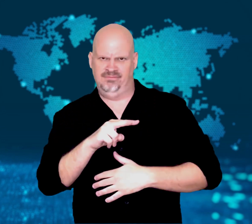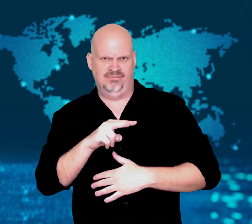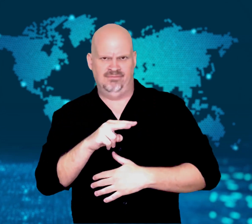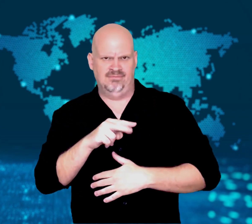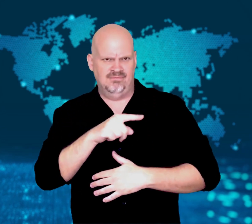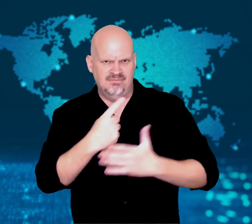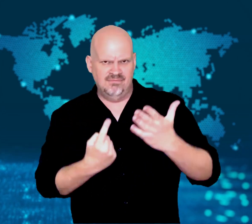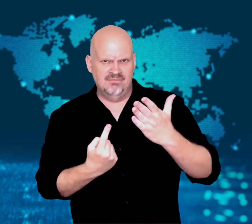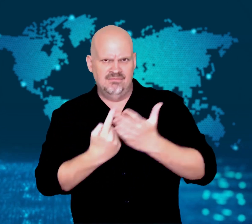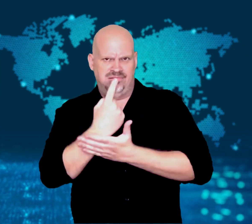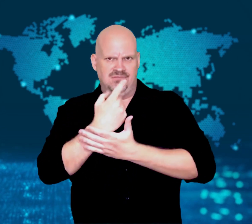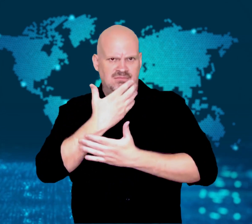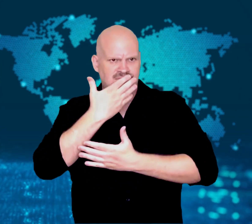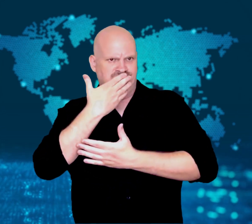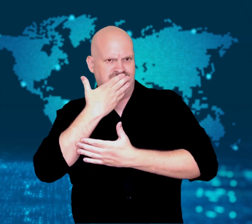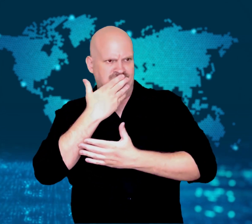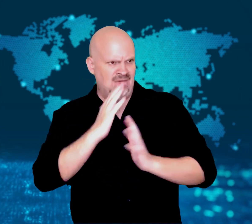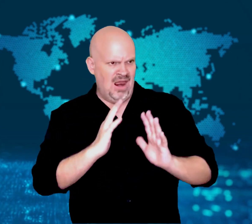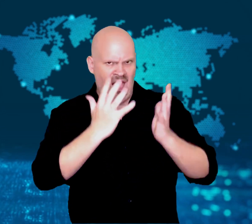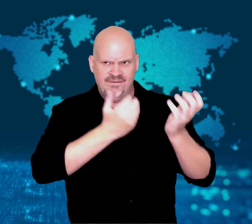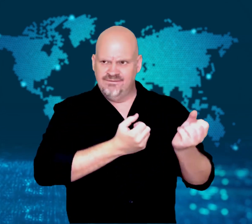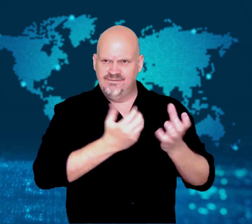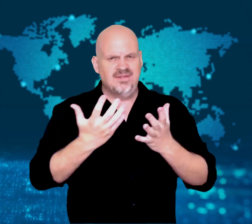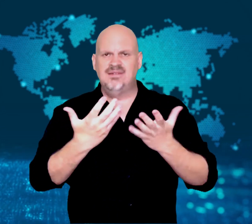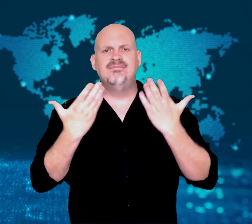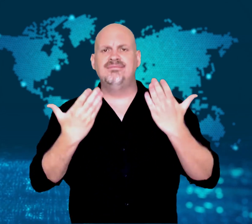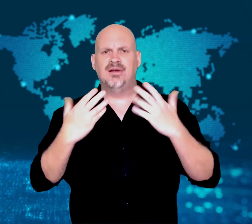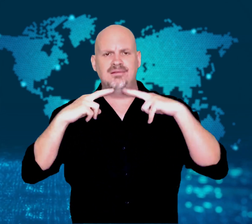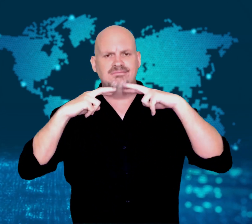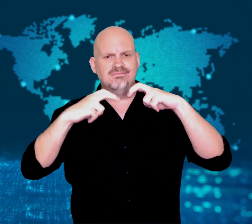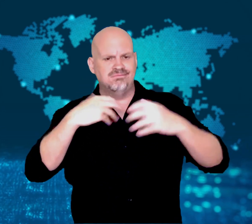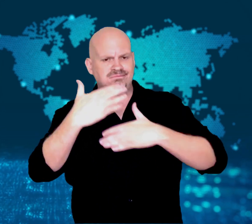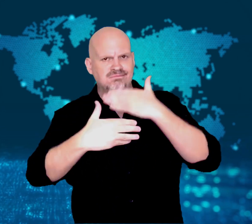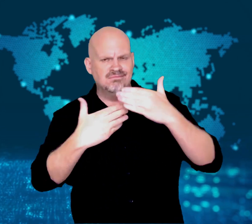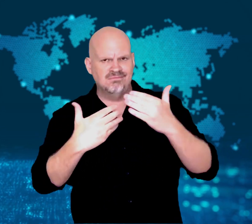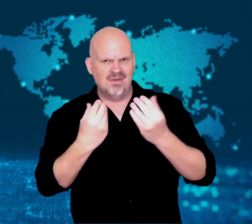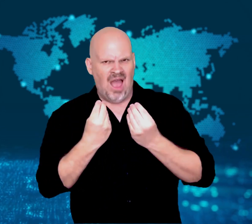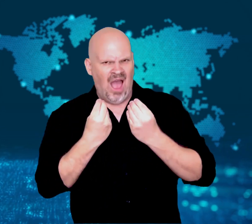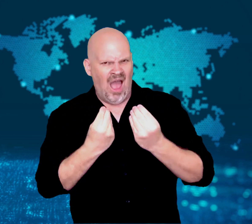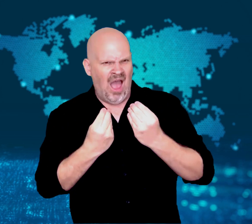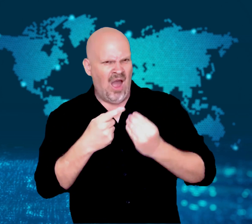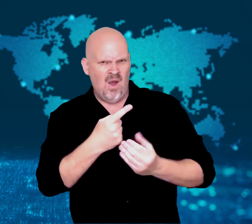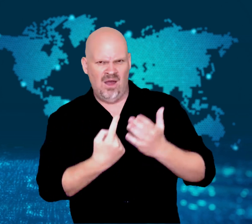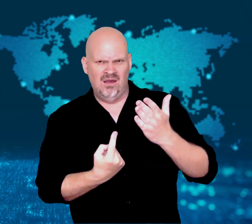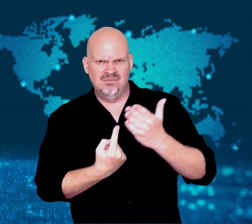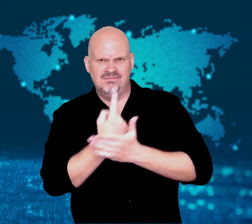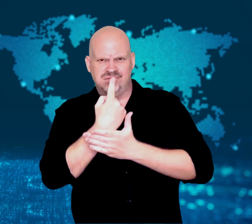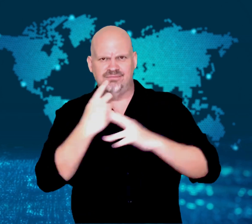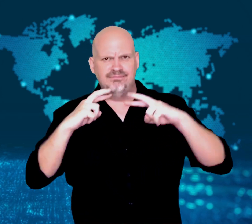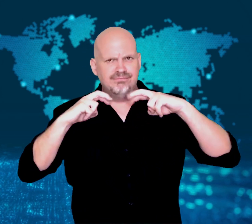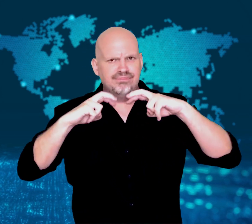The government has launched an investigation to find out how this accident